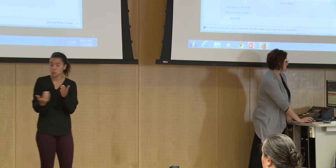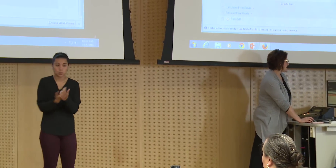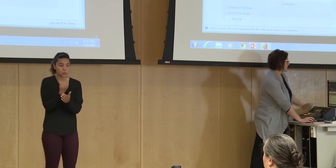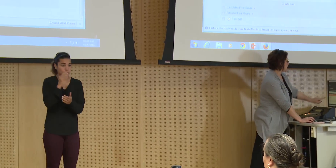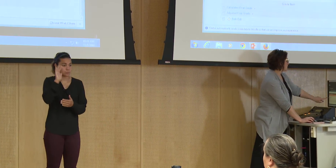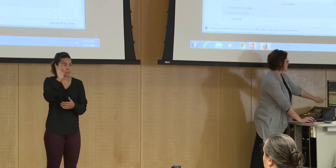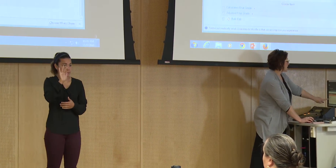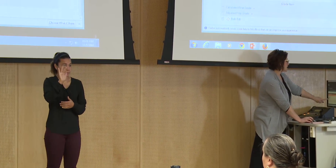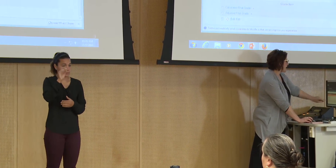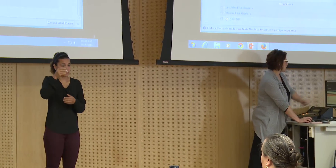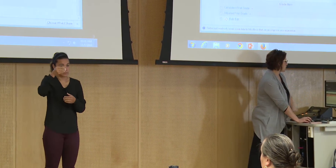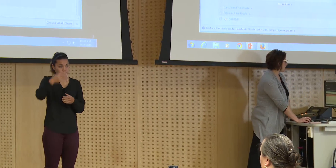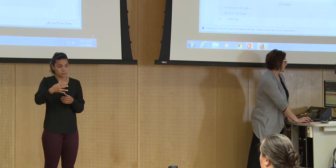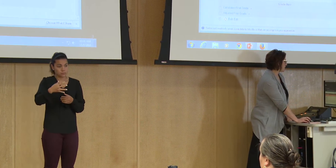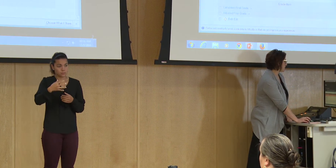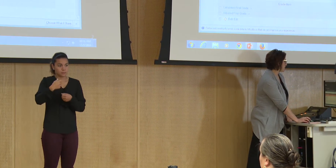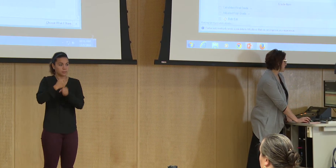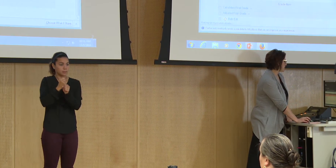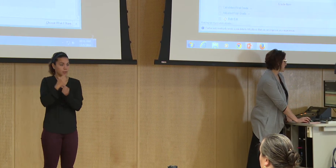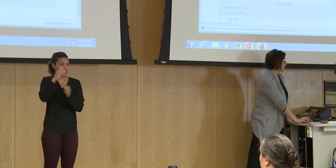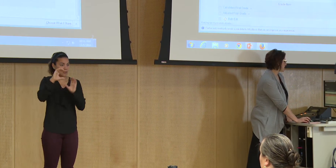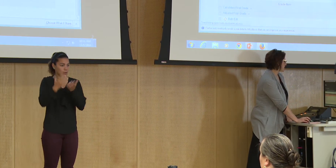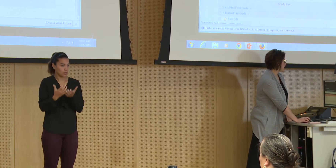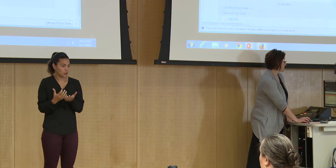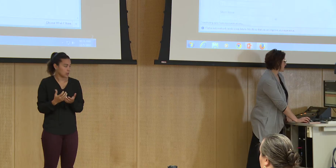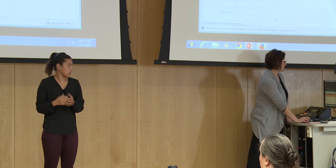And I'm going to make a category.